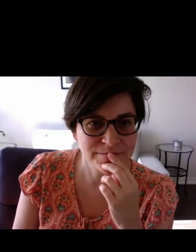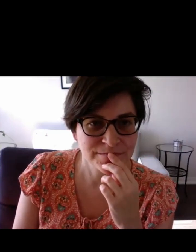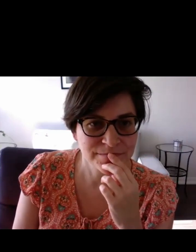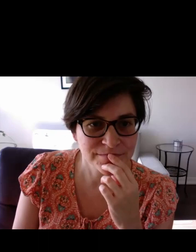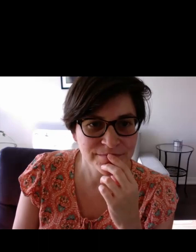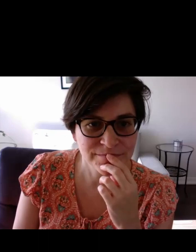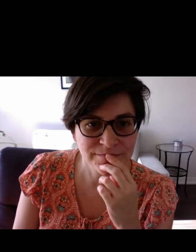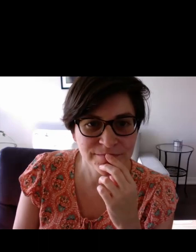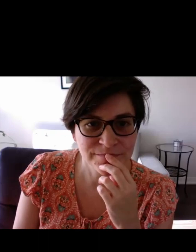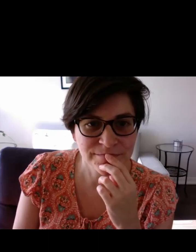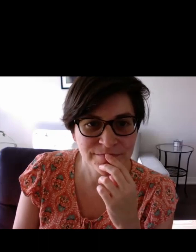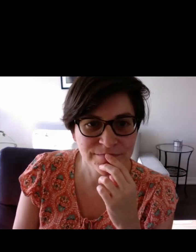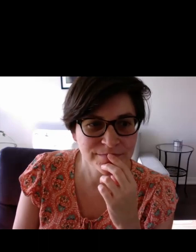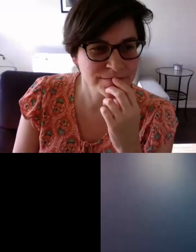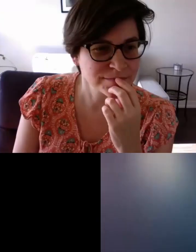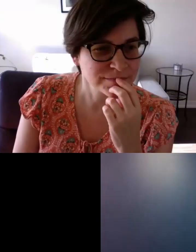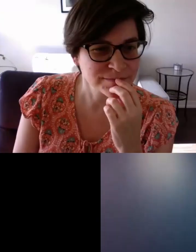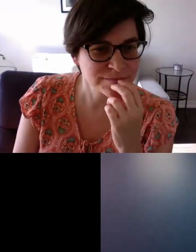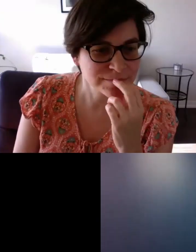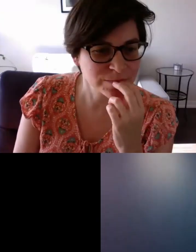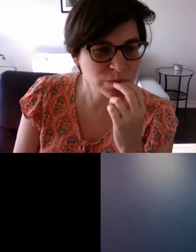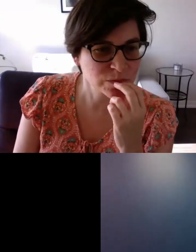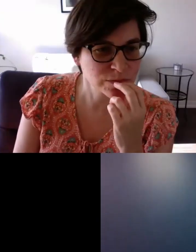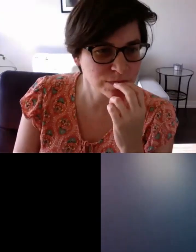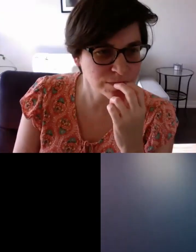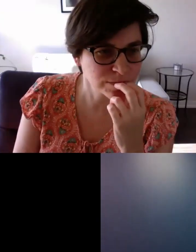I am a white woman who uses the pronouns she/her.